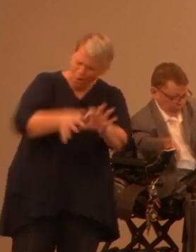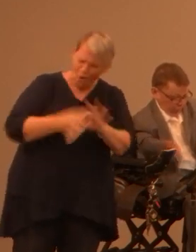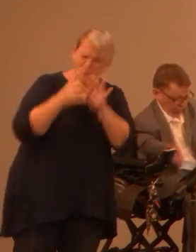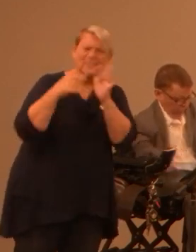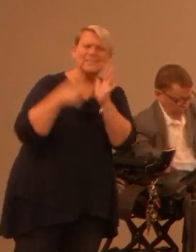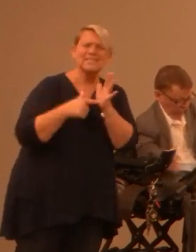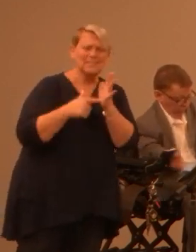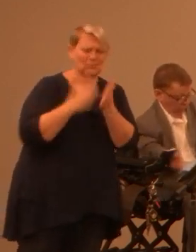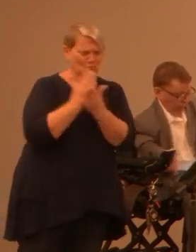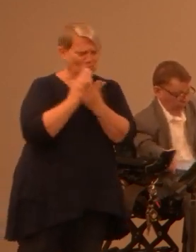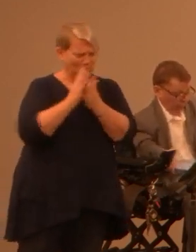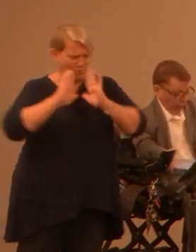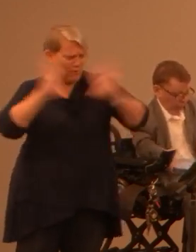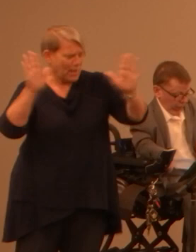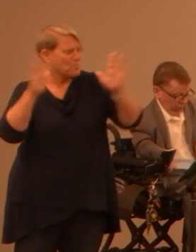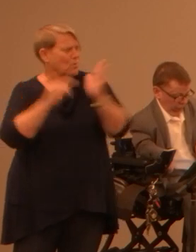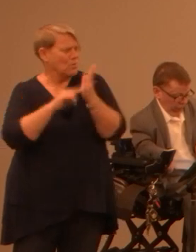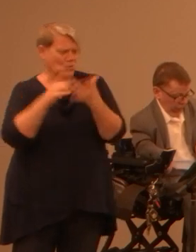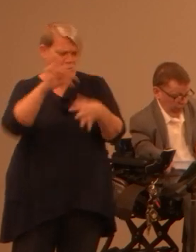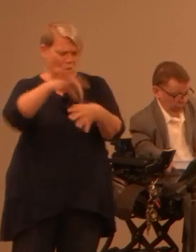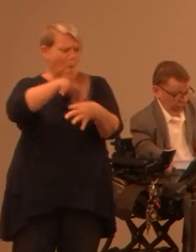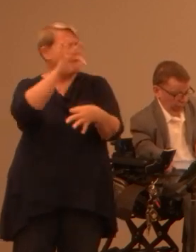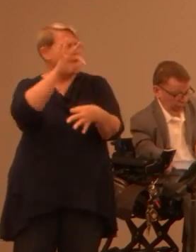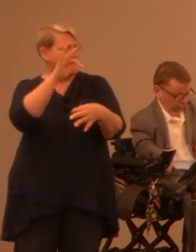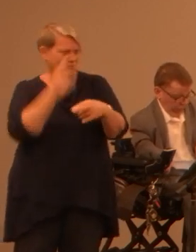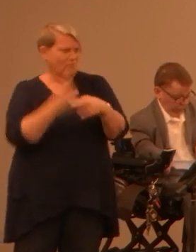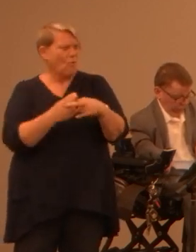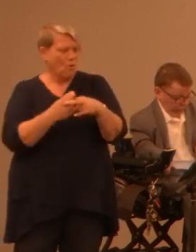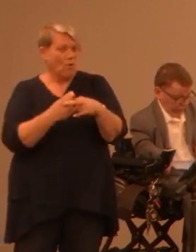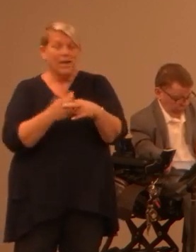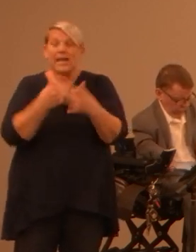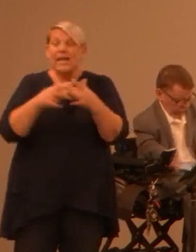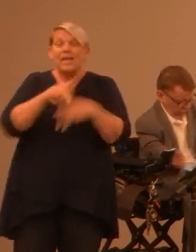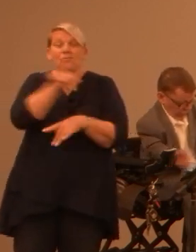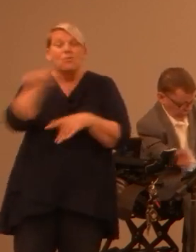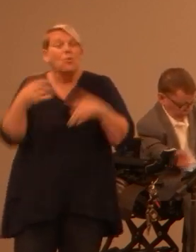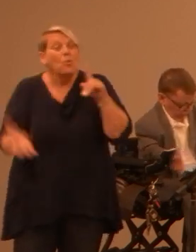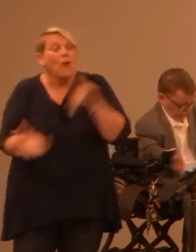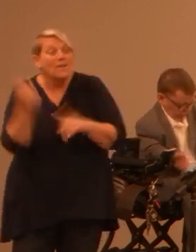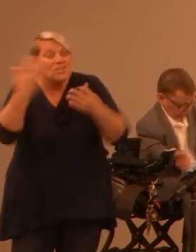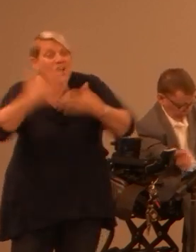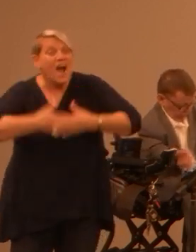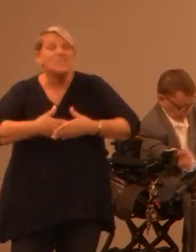thing to have been nominated for. If you've won tonight, go and tell